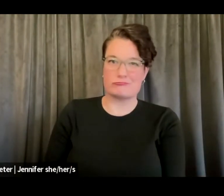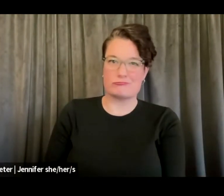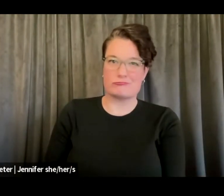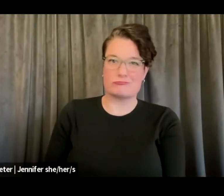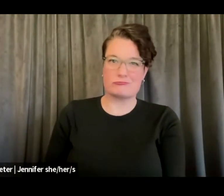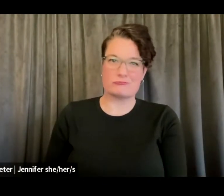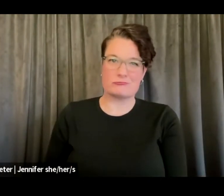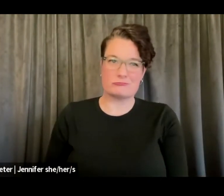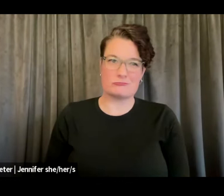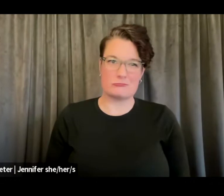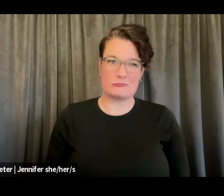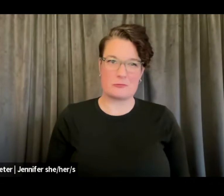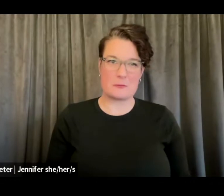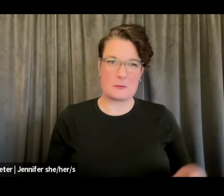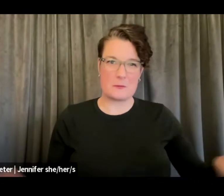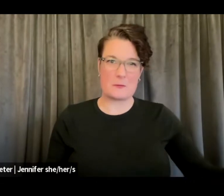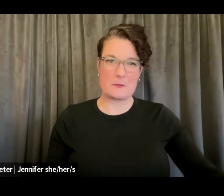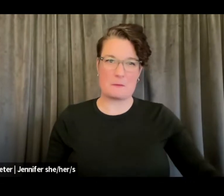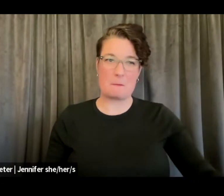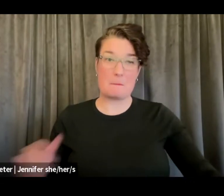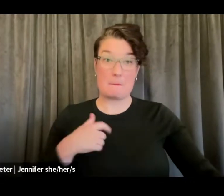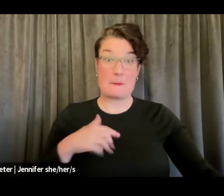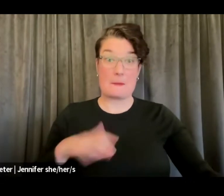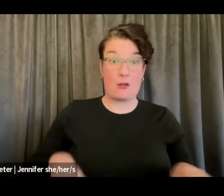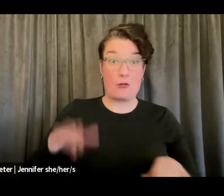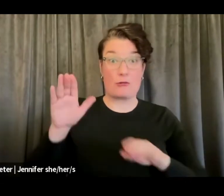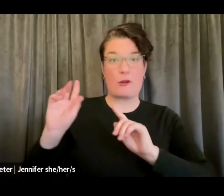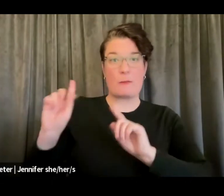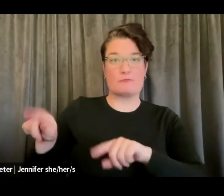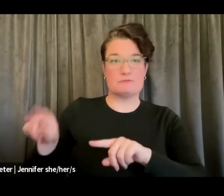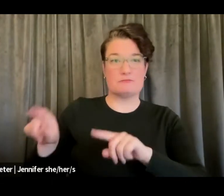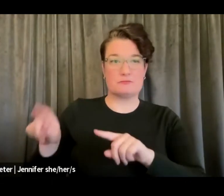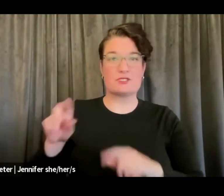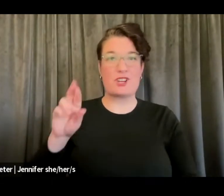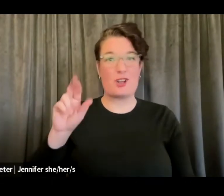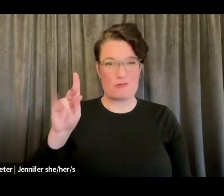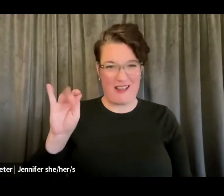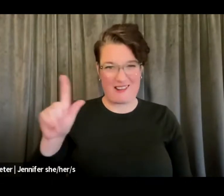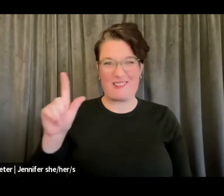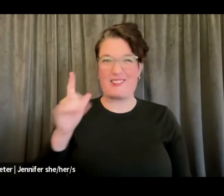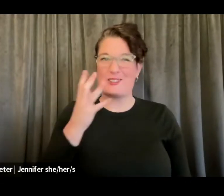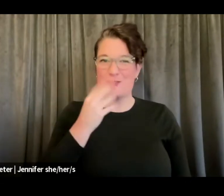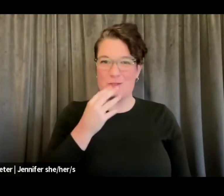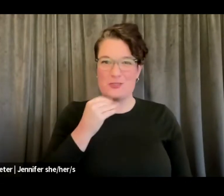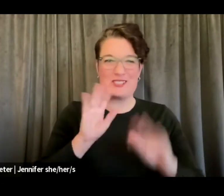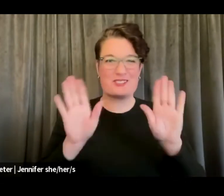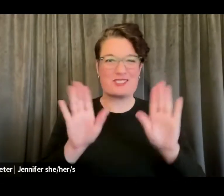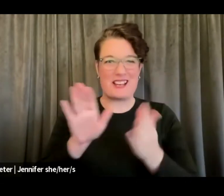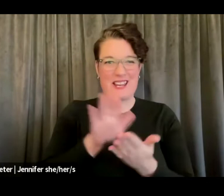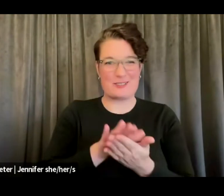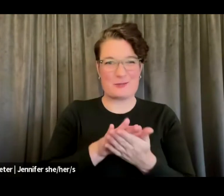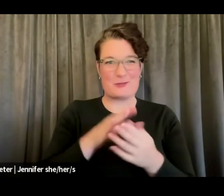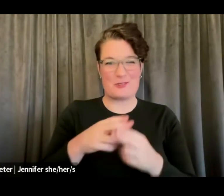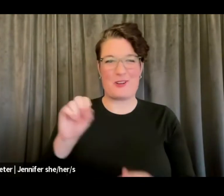I was raised attending a radical Jewish Sunday school called Sholem.